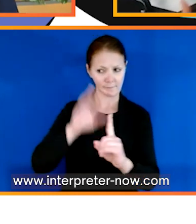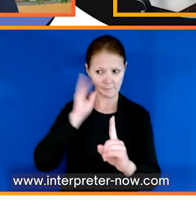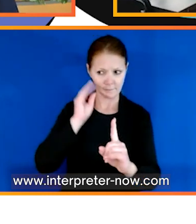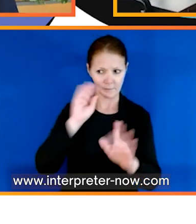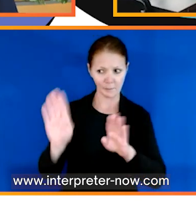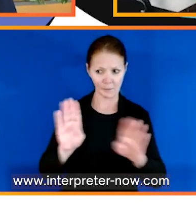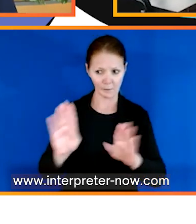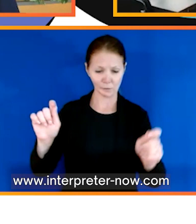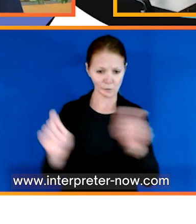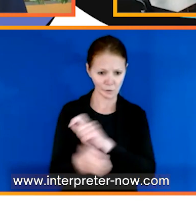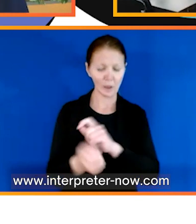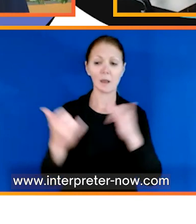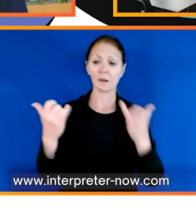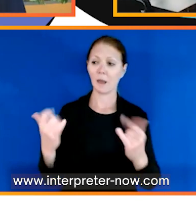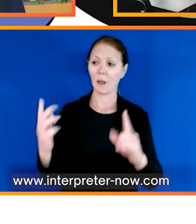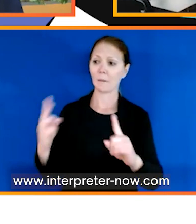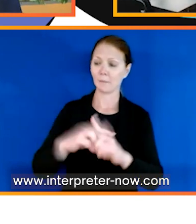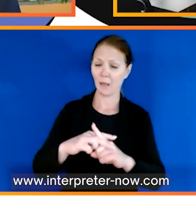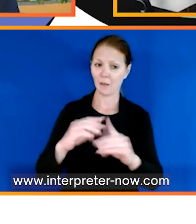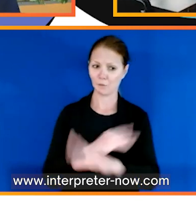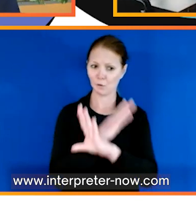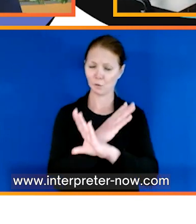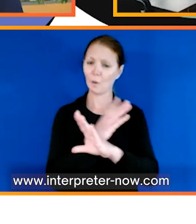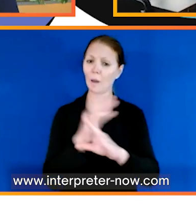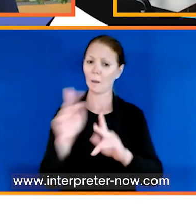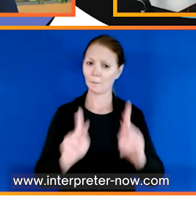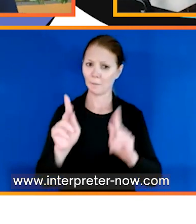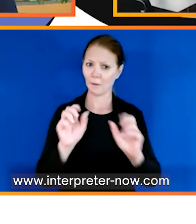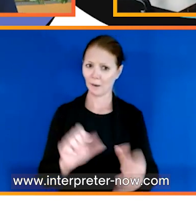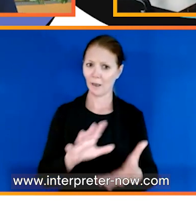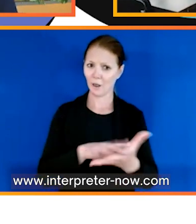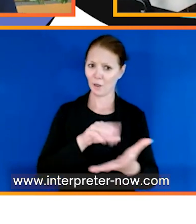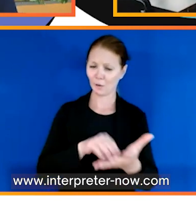Some people do need help, but the learning that they need. Yeah.